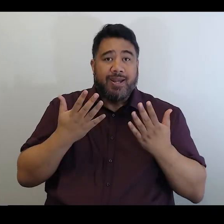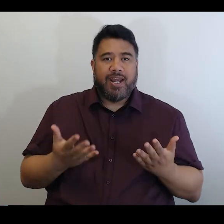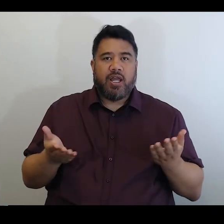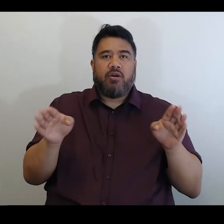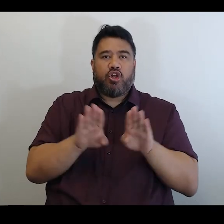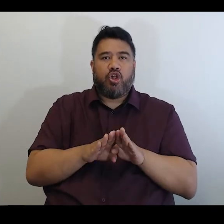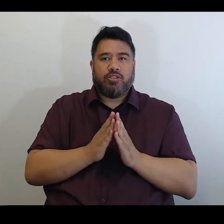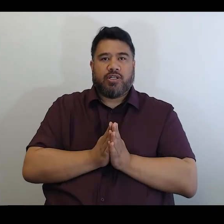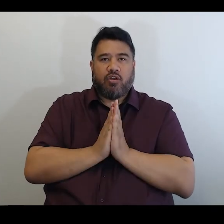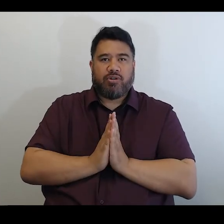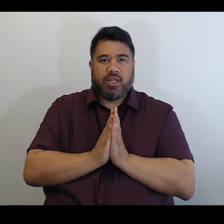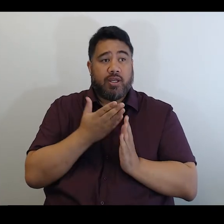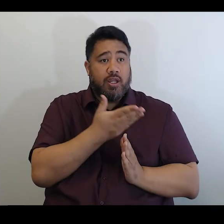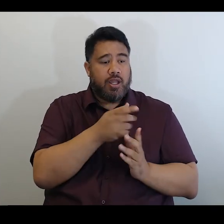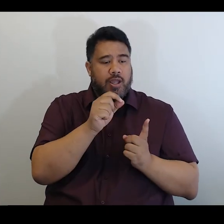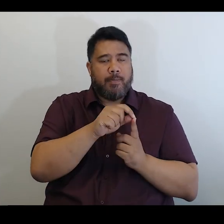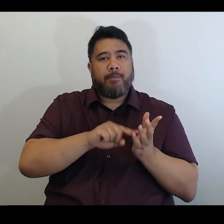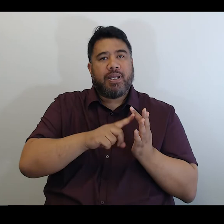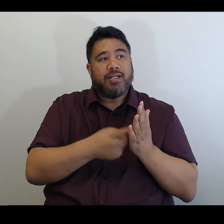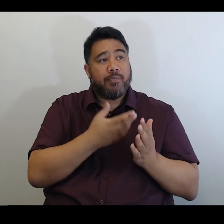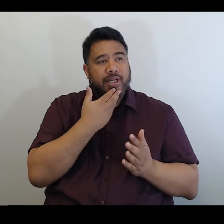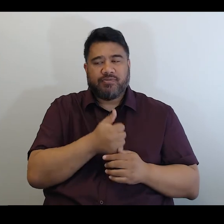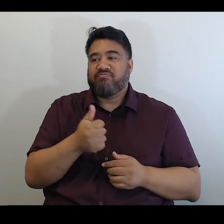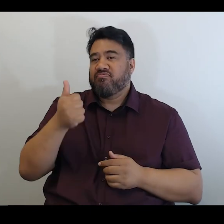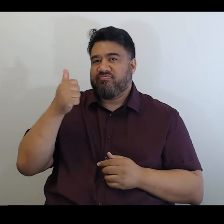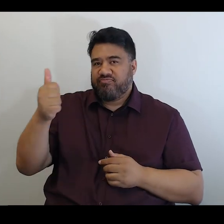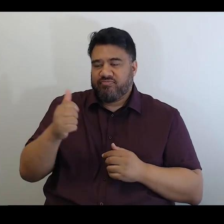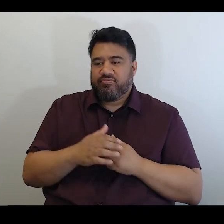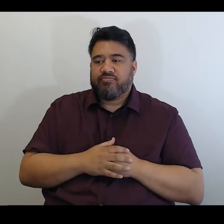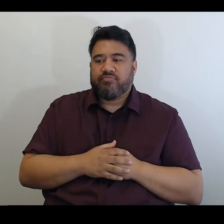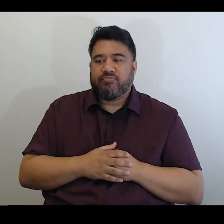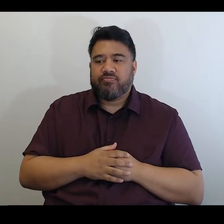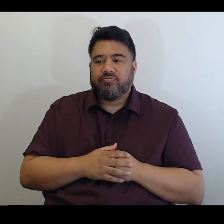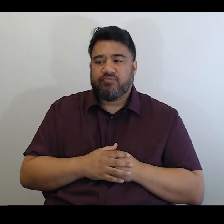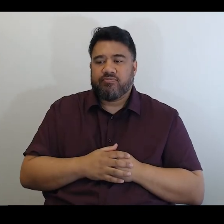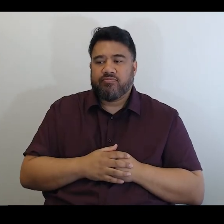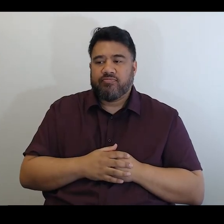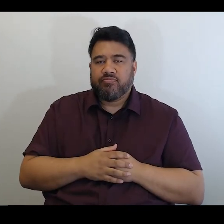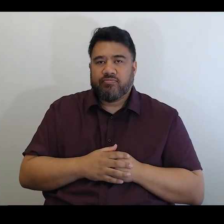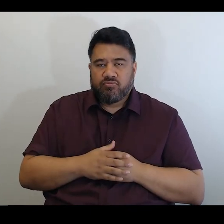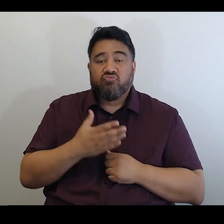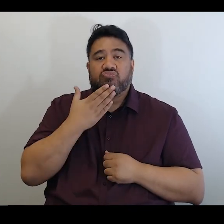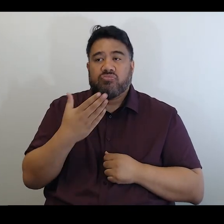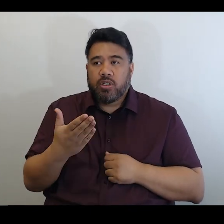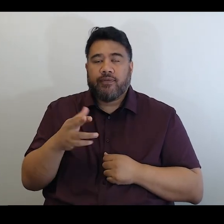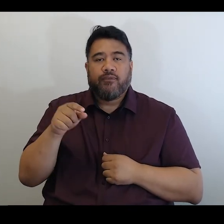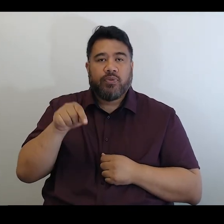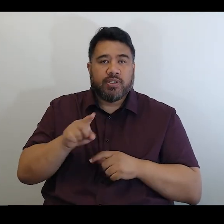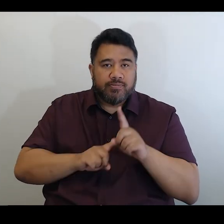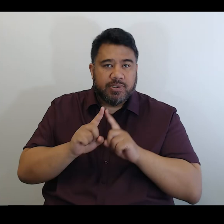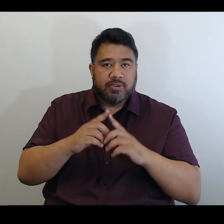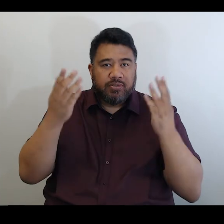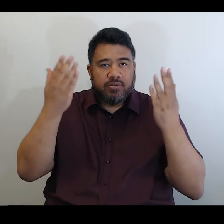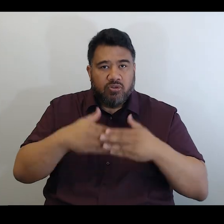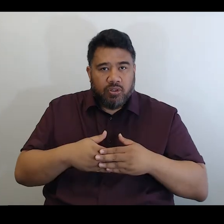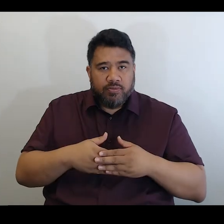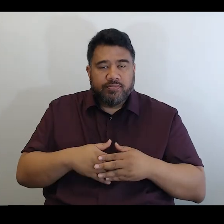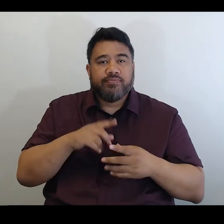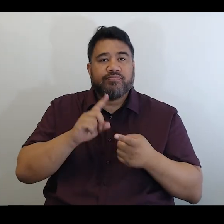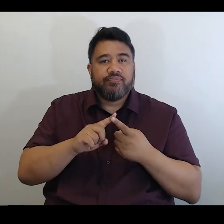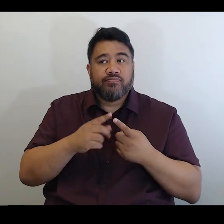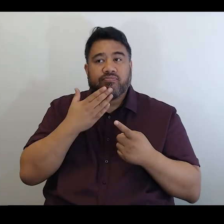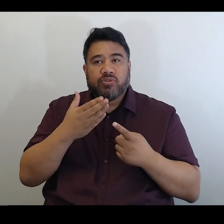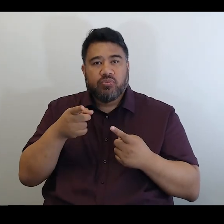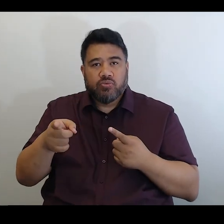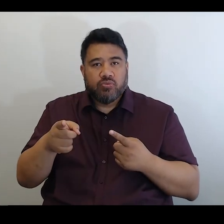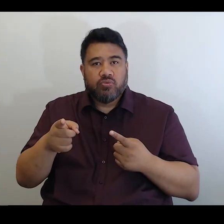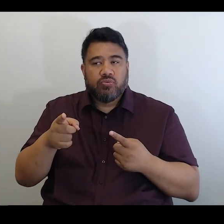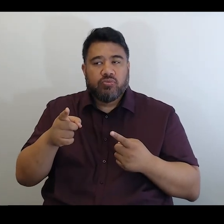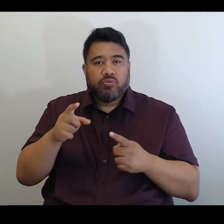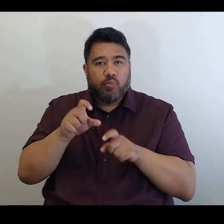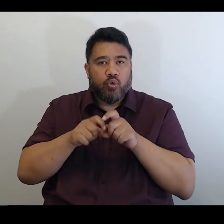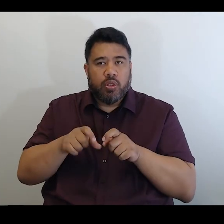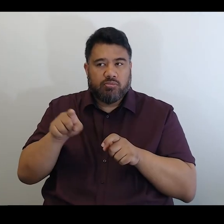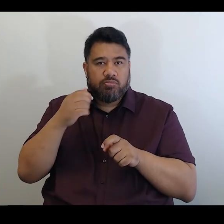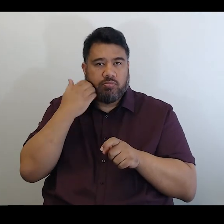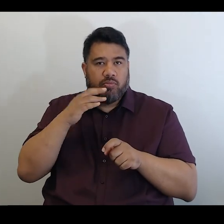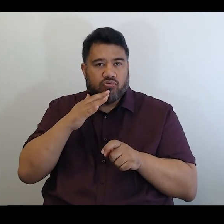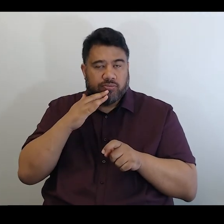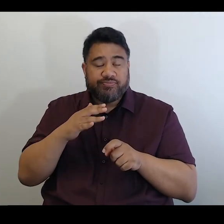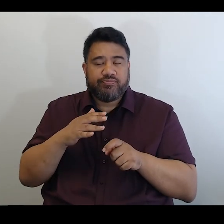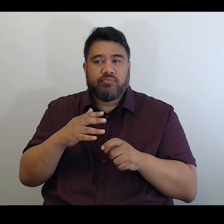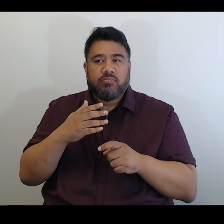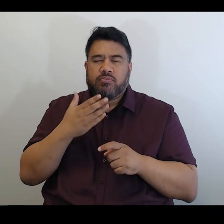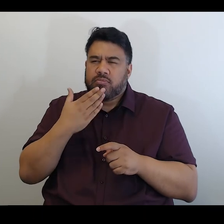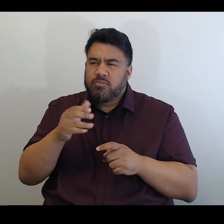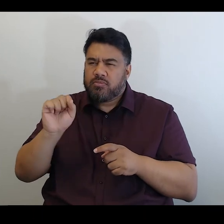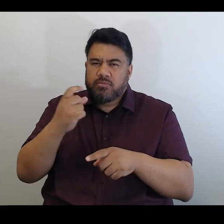Kia ora Prudence. Tēnei te mihi mutanga mō tatou nei hui o te pō. Te mea tuatahi kia koe Paula, he nui te mihi ki a koe mō tēnei korero o tēnei pō.